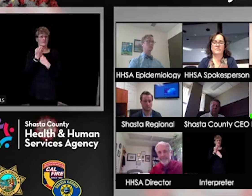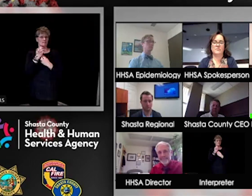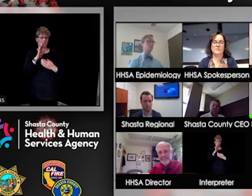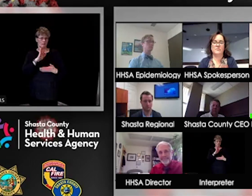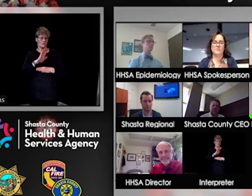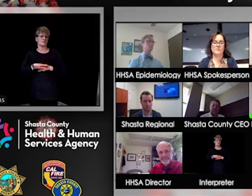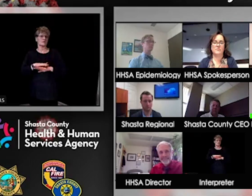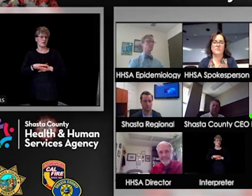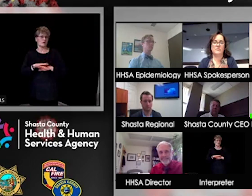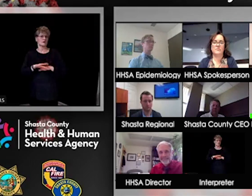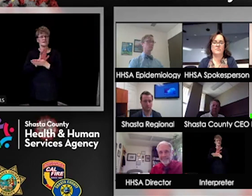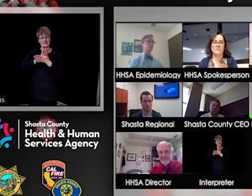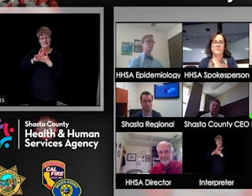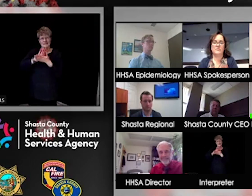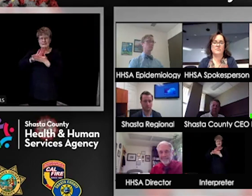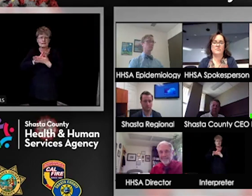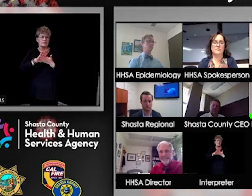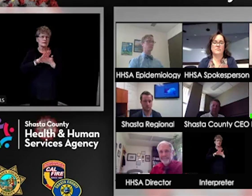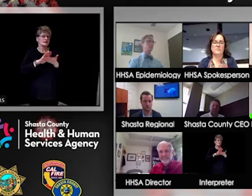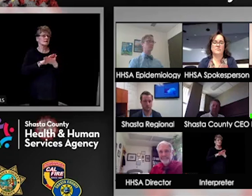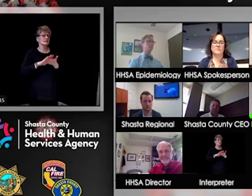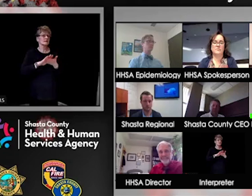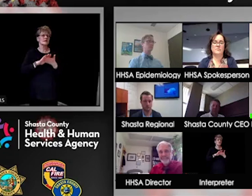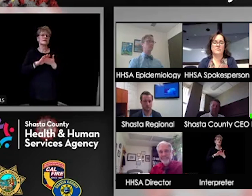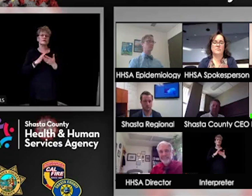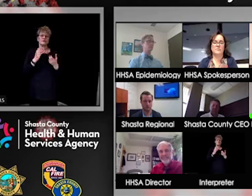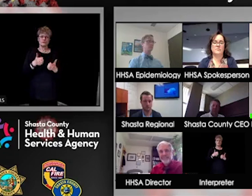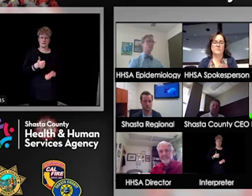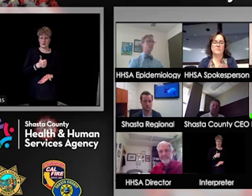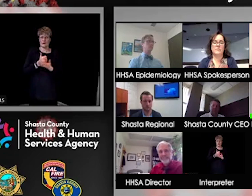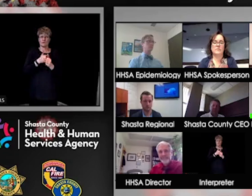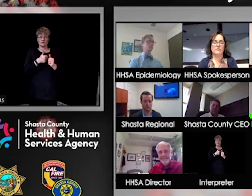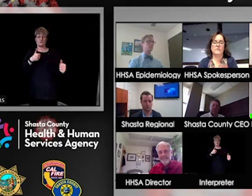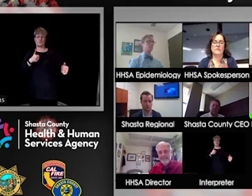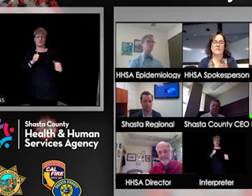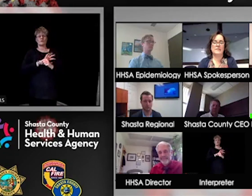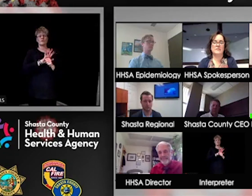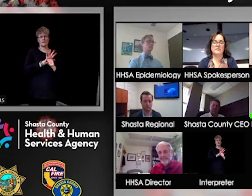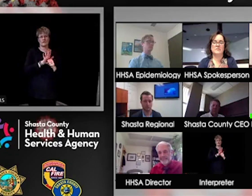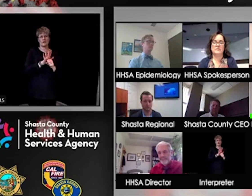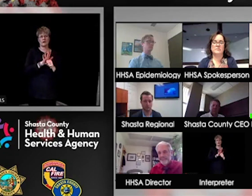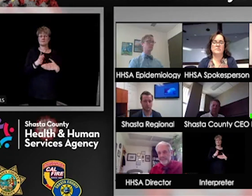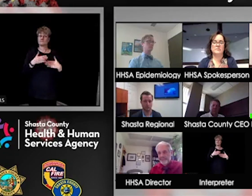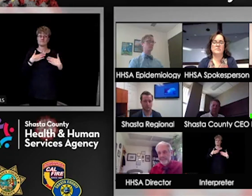that for the Coronavirus specifically. I’m happy to share more details on that with you.